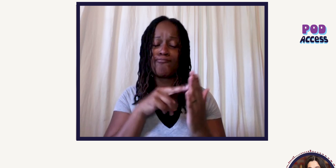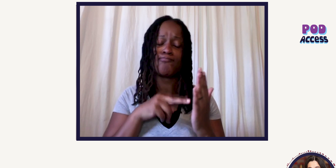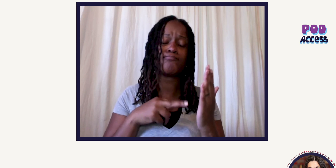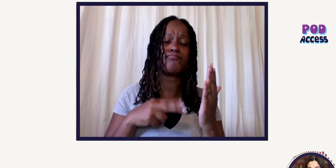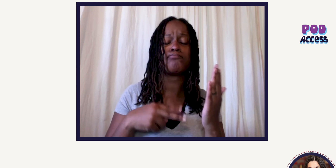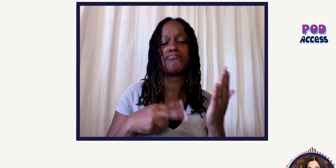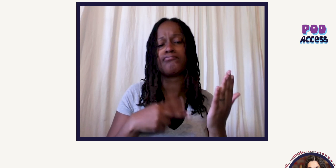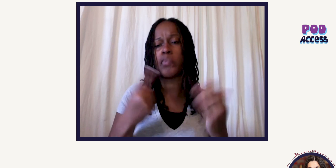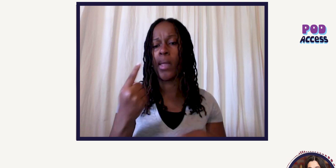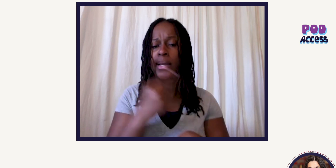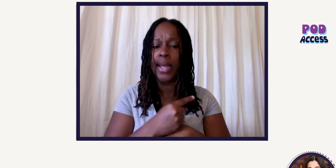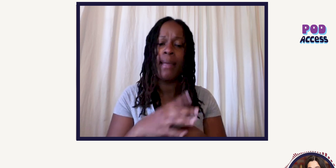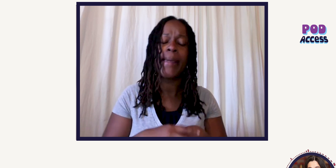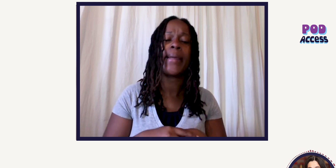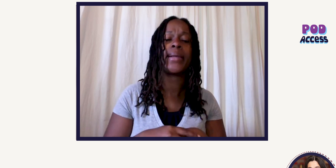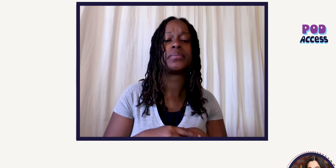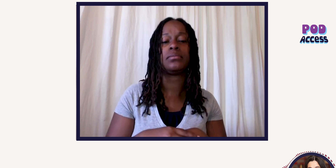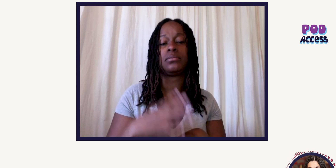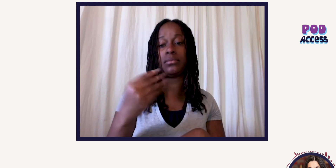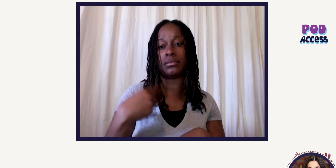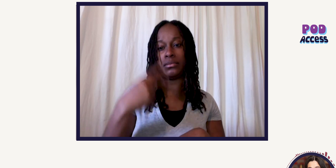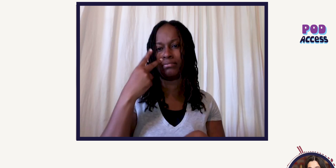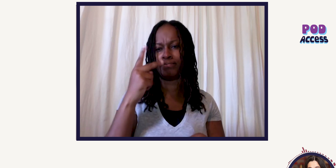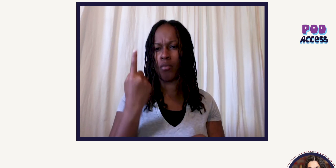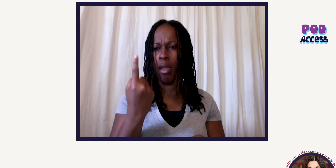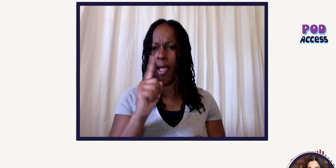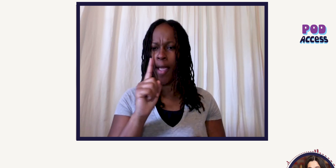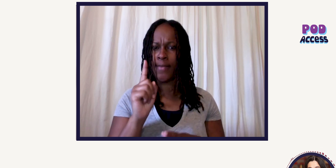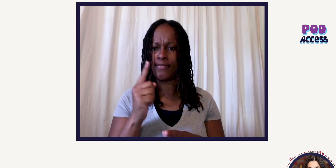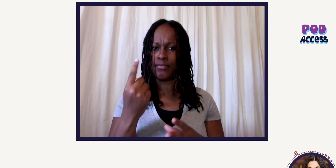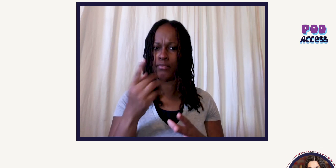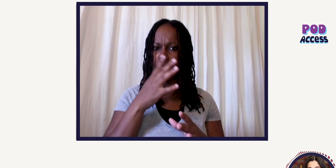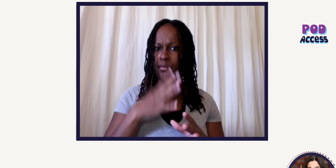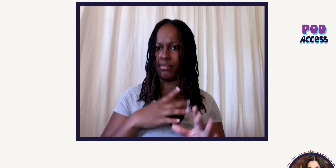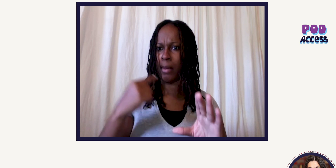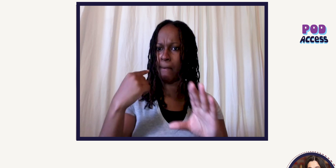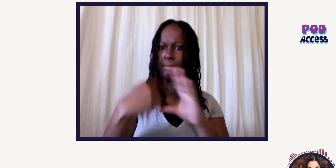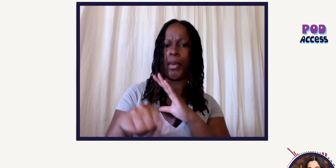and I see a inquiry from a woman who is a parent of a disabled person, and they wanna